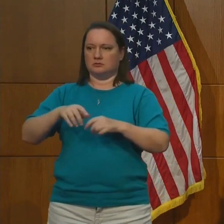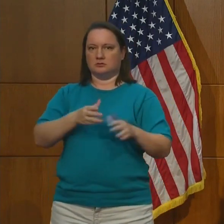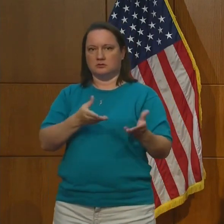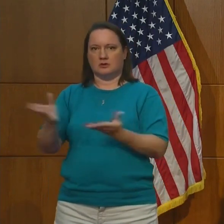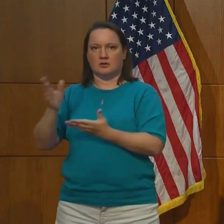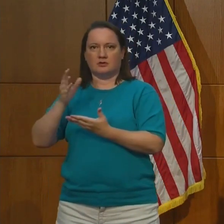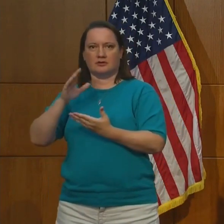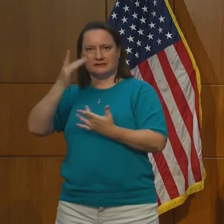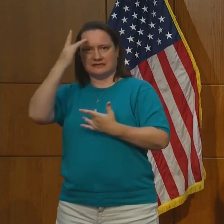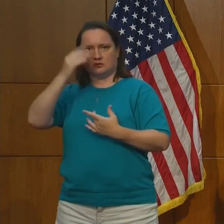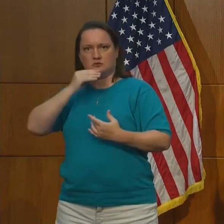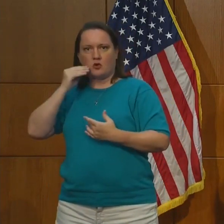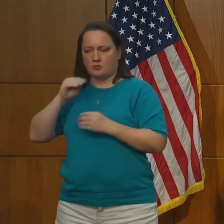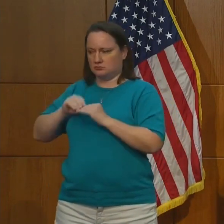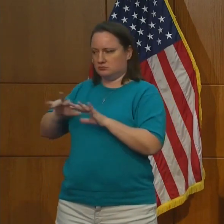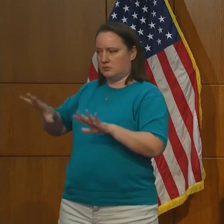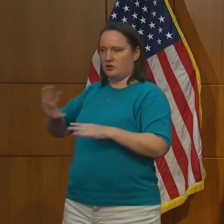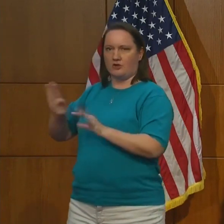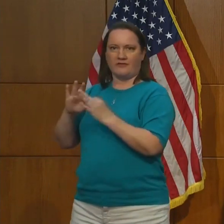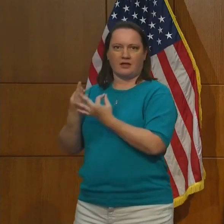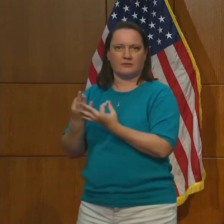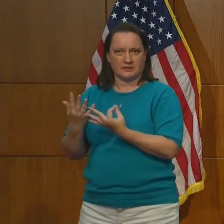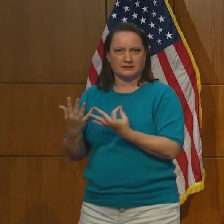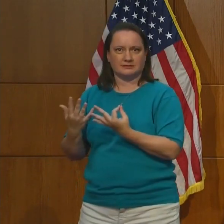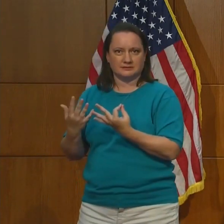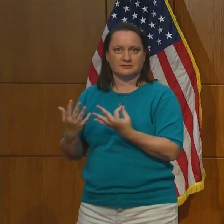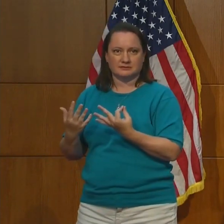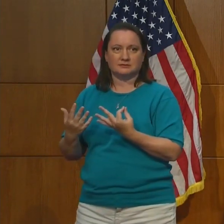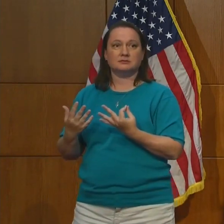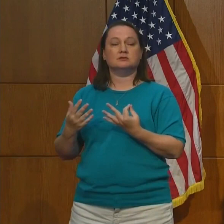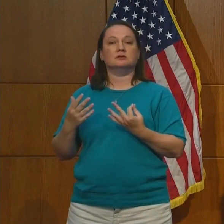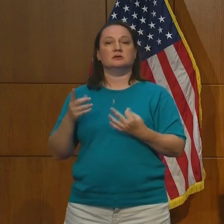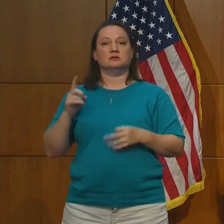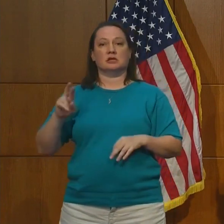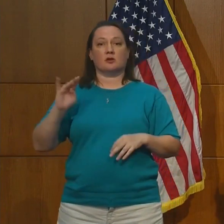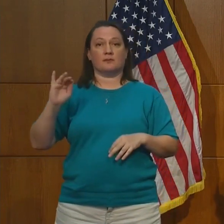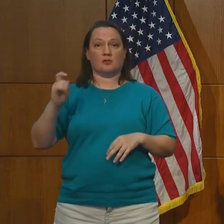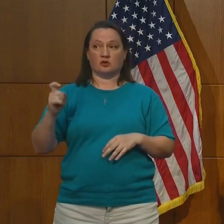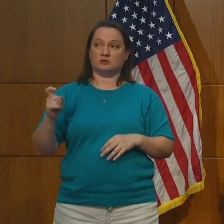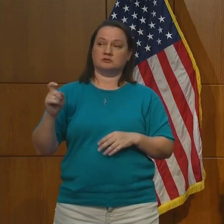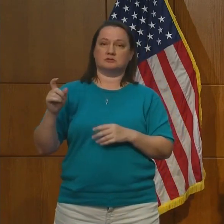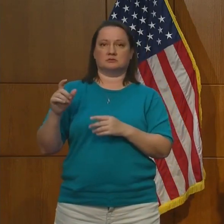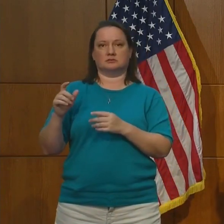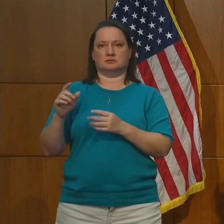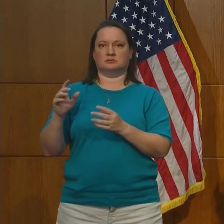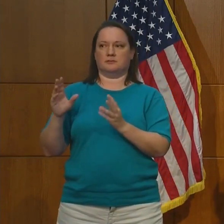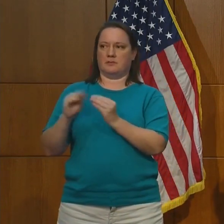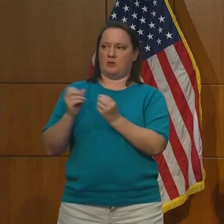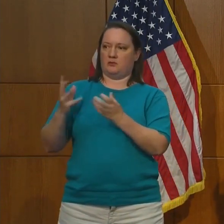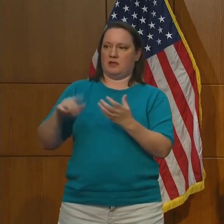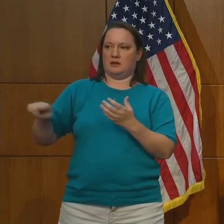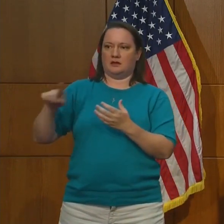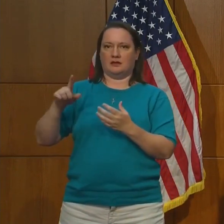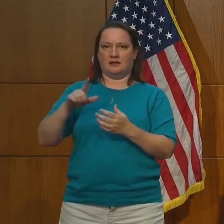SCHOOL THE OTHER CHILDREN. THERE MAY HAVE COVID I AND THEN. TIMES THAT THE VIRUS HOME TO OUR FAMILIES WE HEARD SOME OF